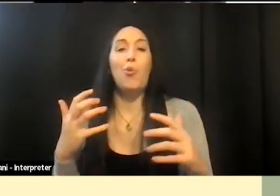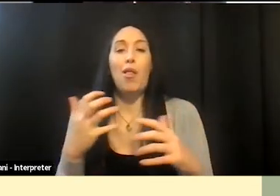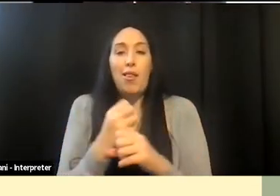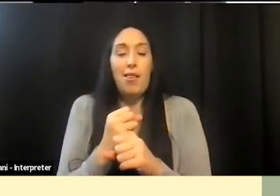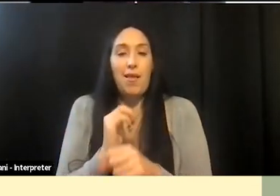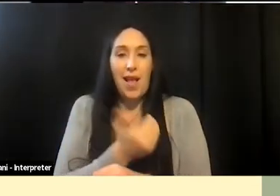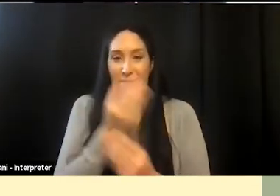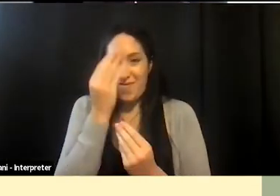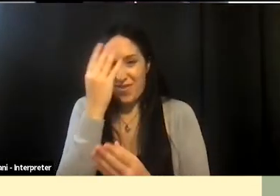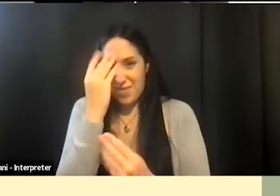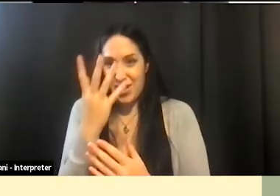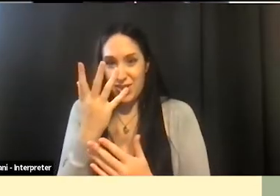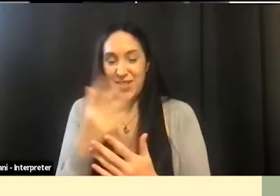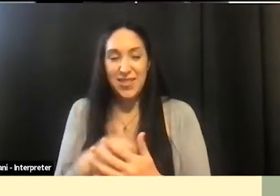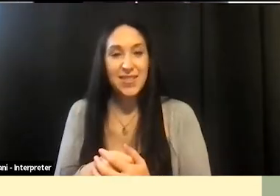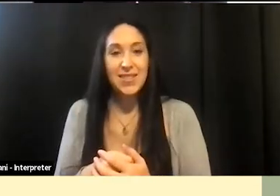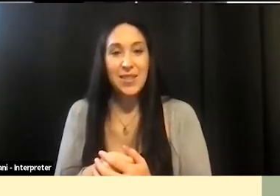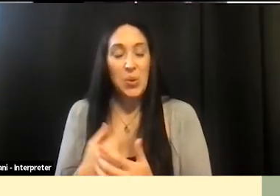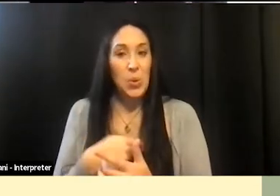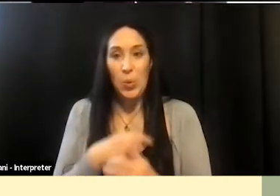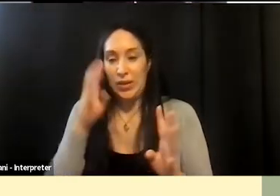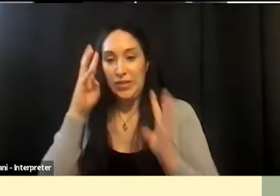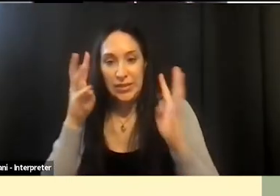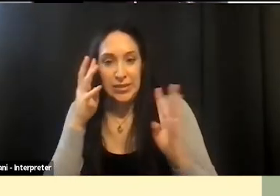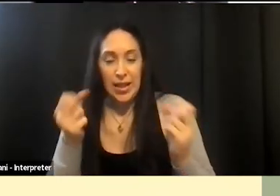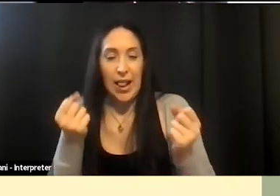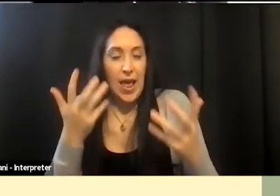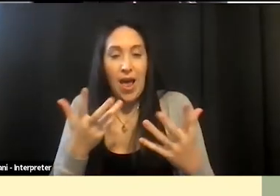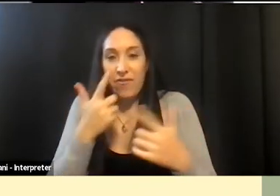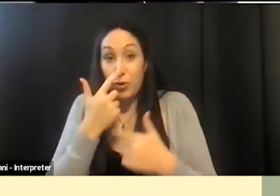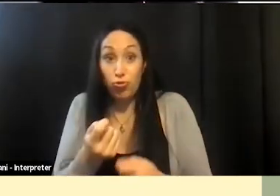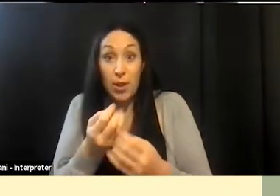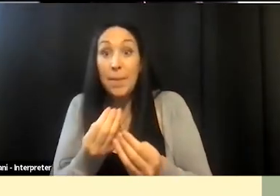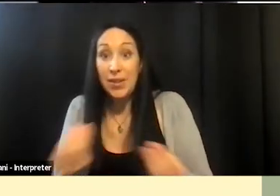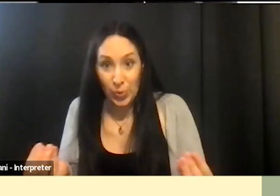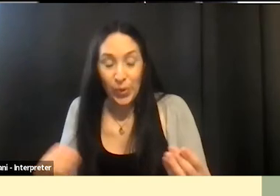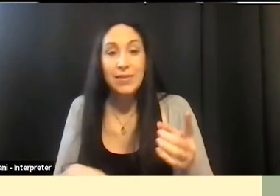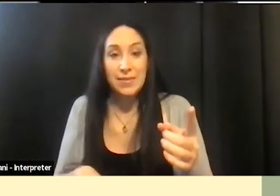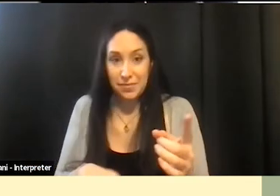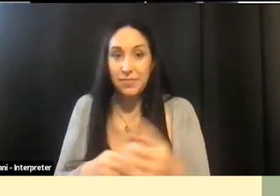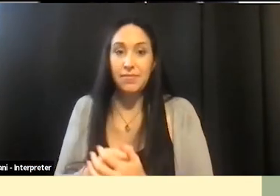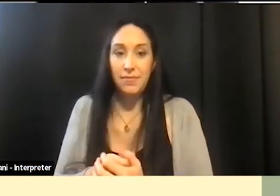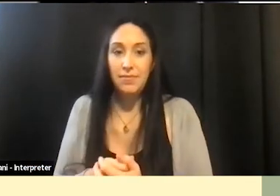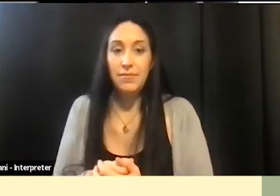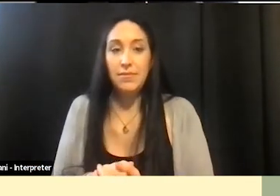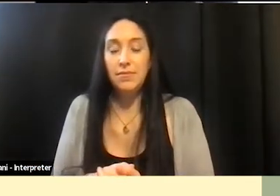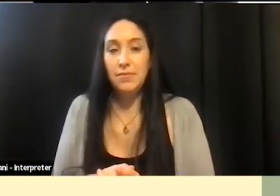'cause we've made a lot of interesting materials over the years. We're gonna put them through our LinkedIn page,